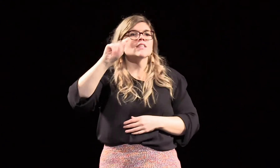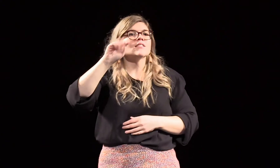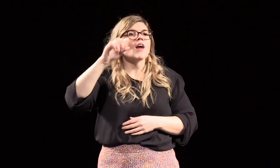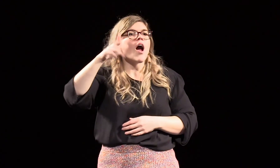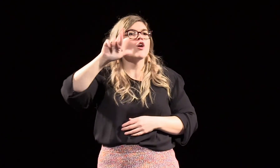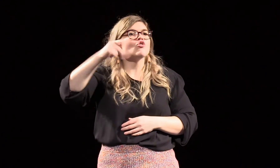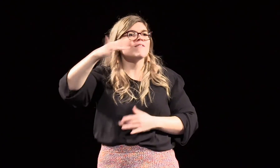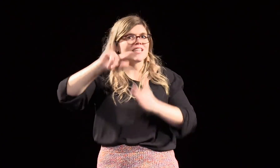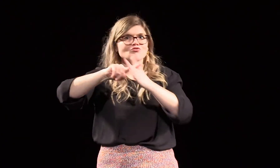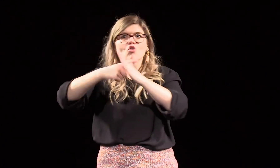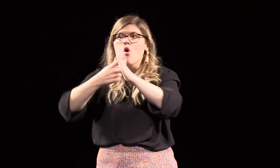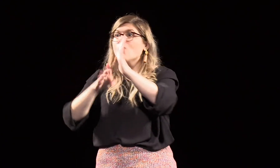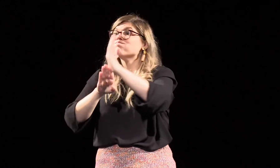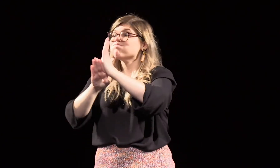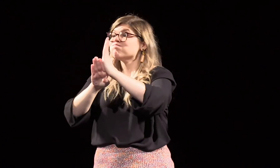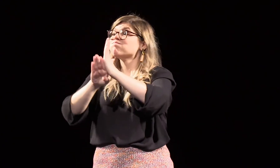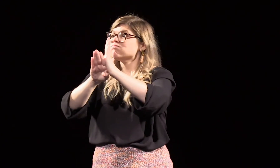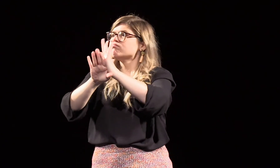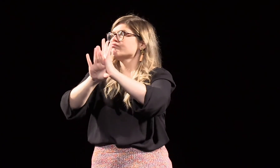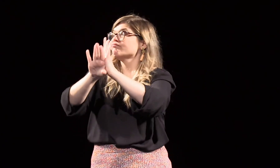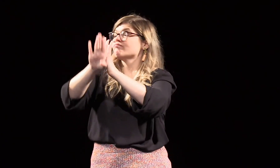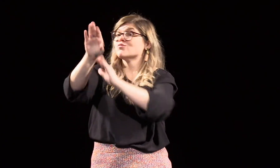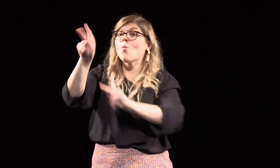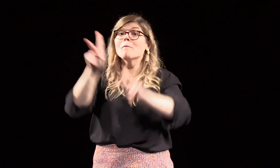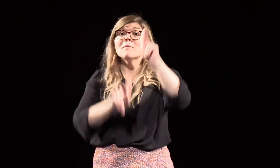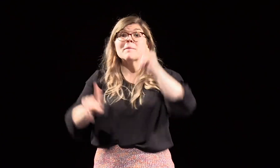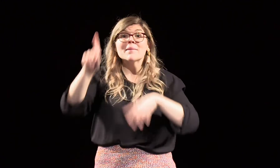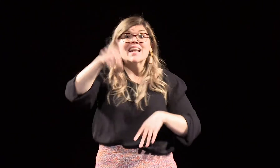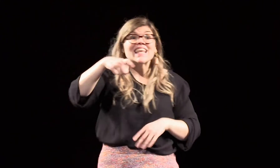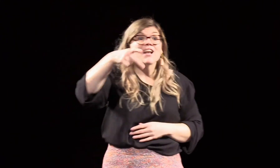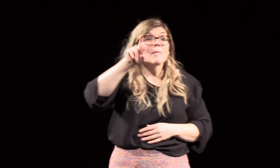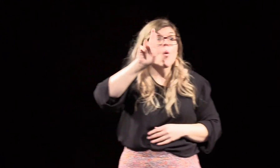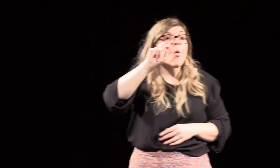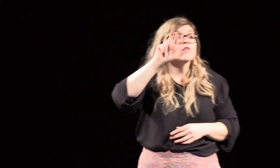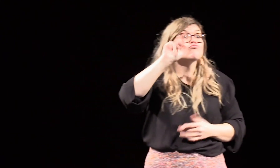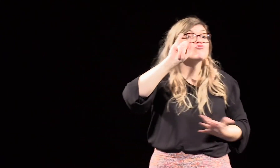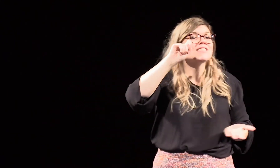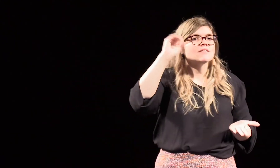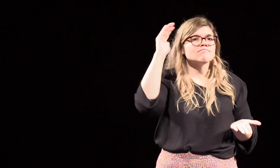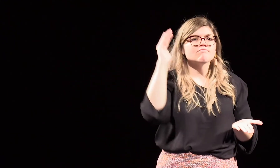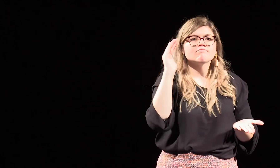And, again, he was an artist. And as photography became more and more popular,